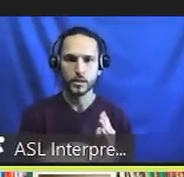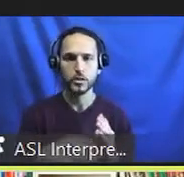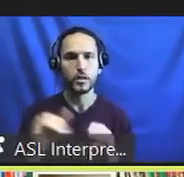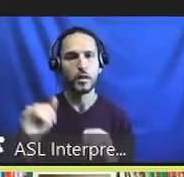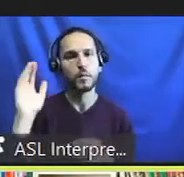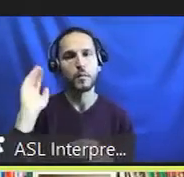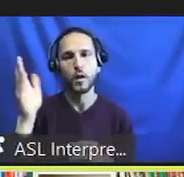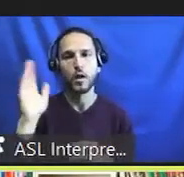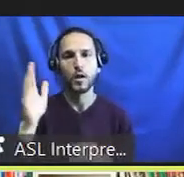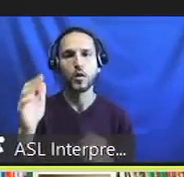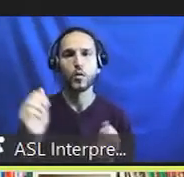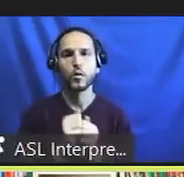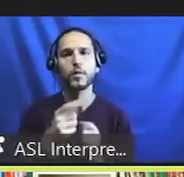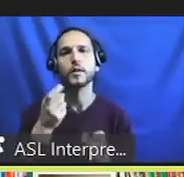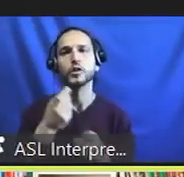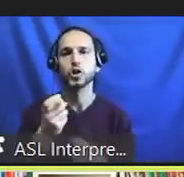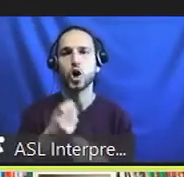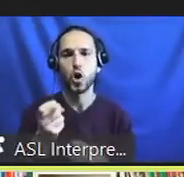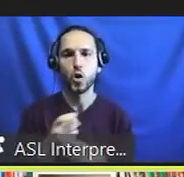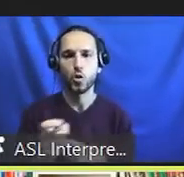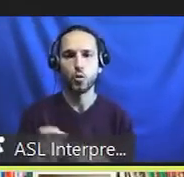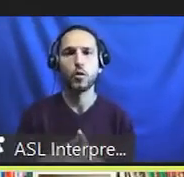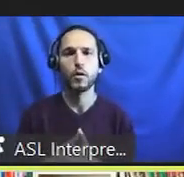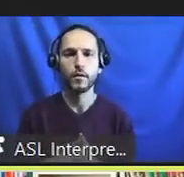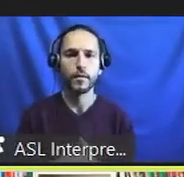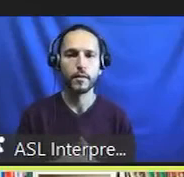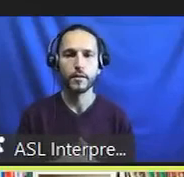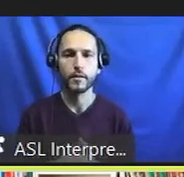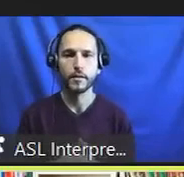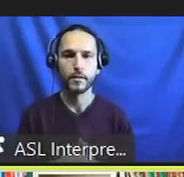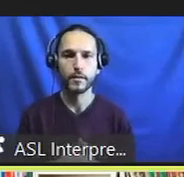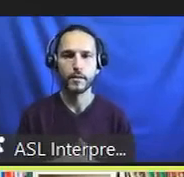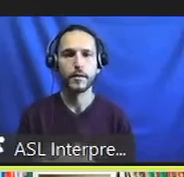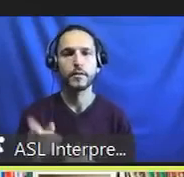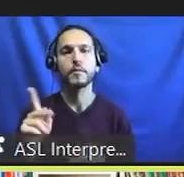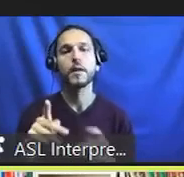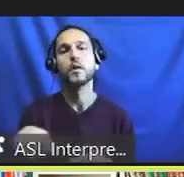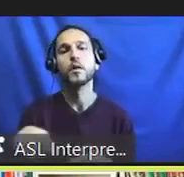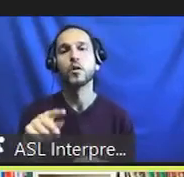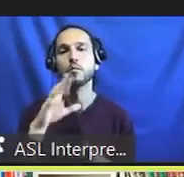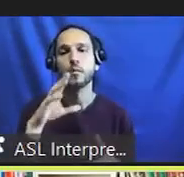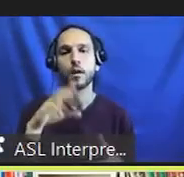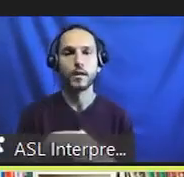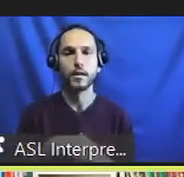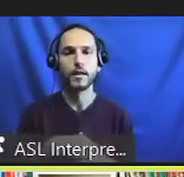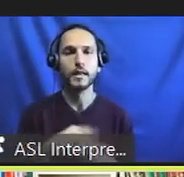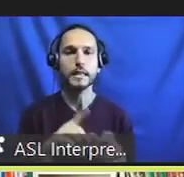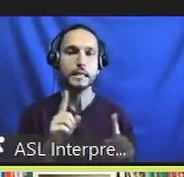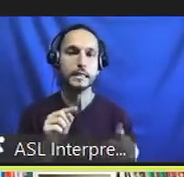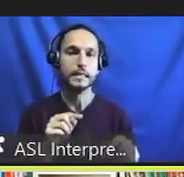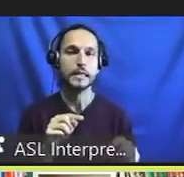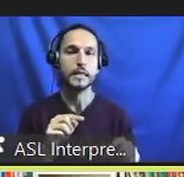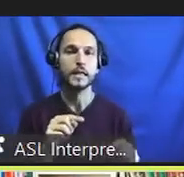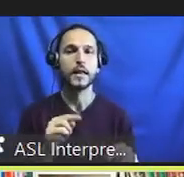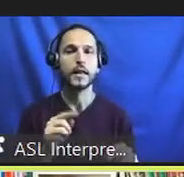like this with a joke. That way, the people that have been participating or attending, they have the impression that they've